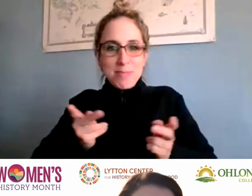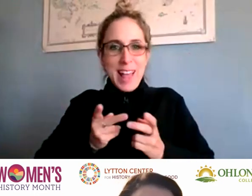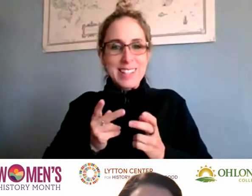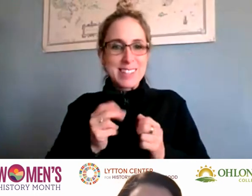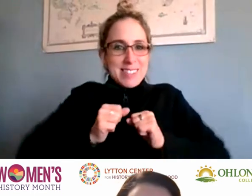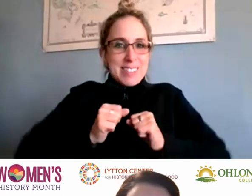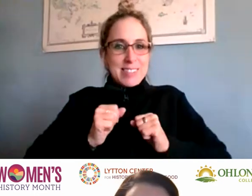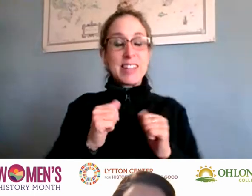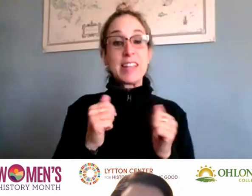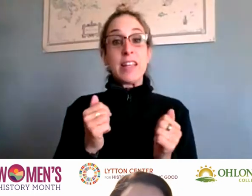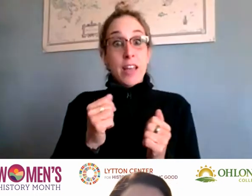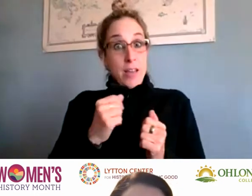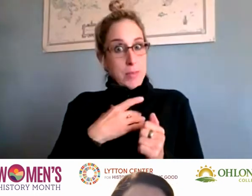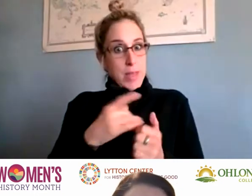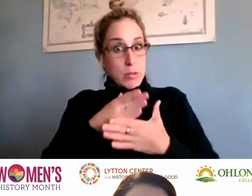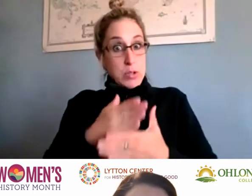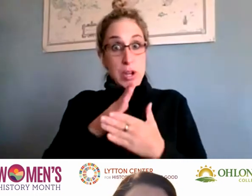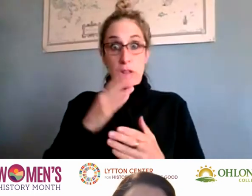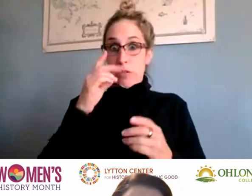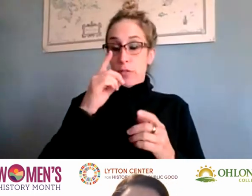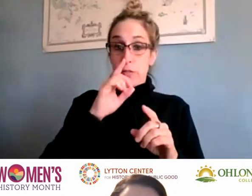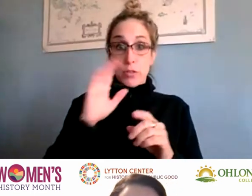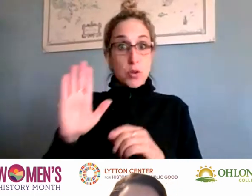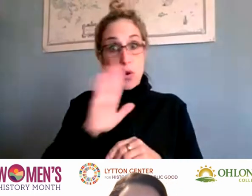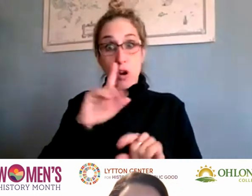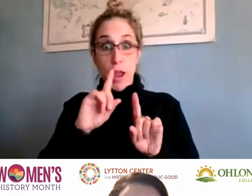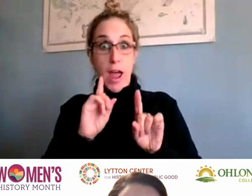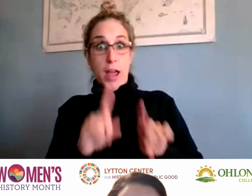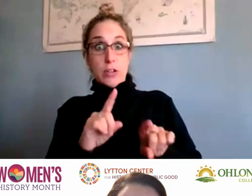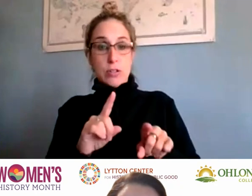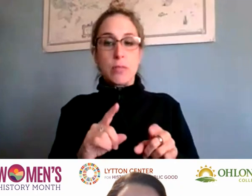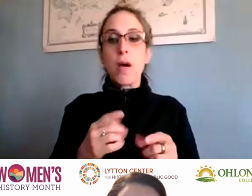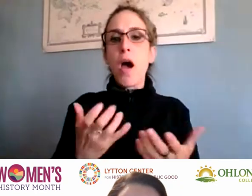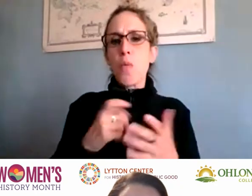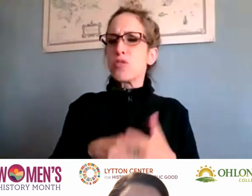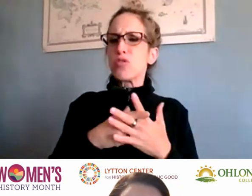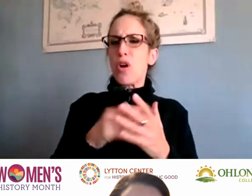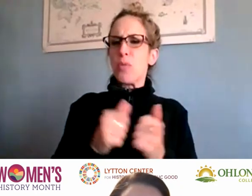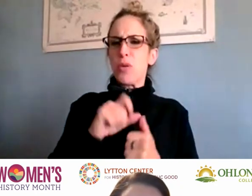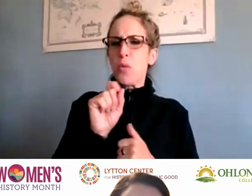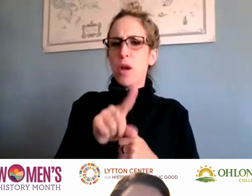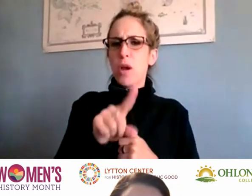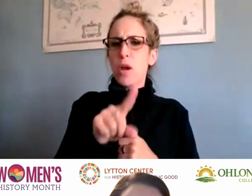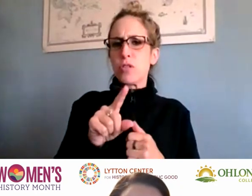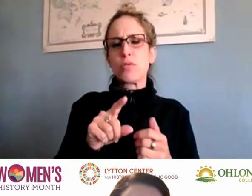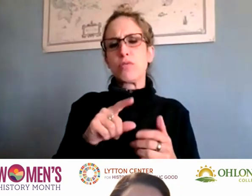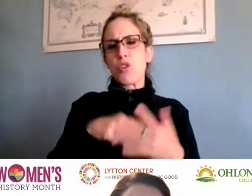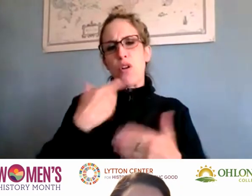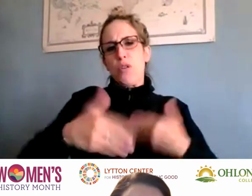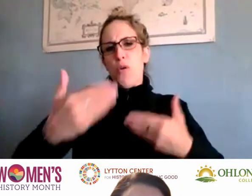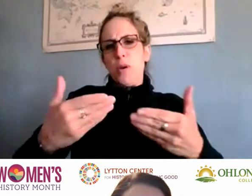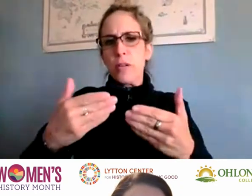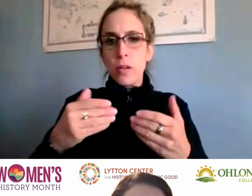Kyle Livie (he/him/his): if you'd like to share some of the reactions and thoughts. I'm going to start with a question and kind of get us going and then we're going to go to some of the reactions that we've already received.